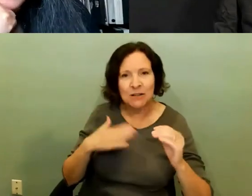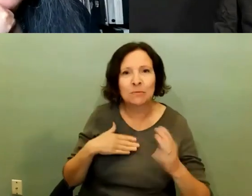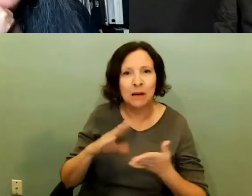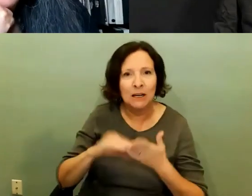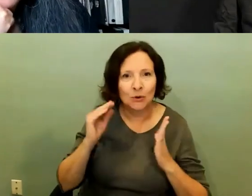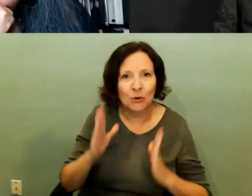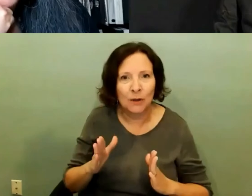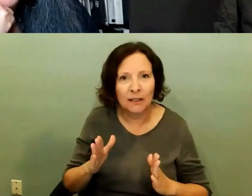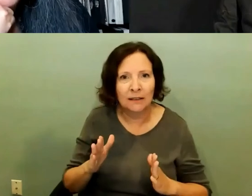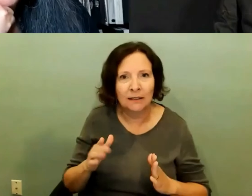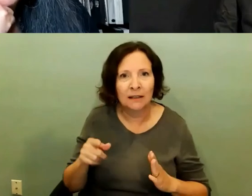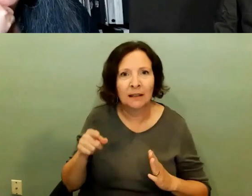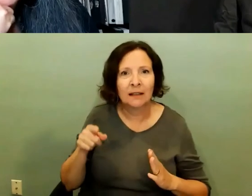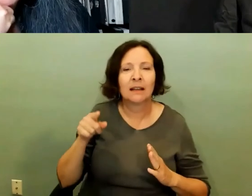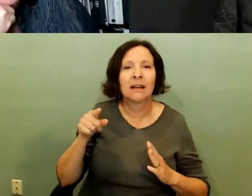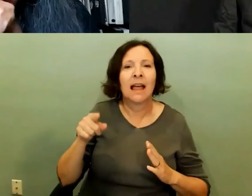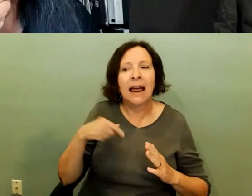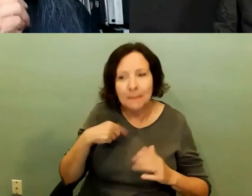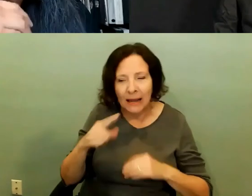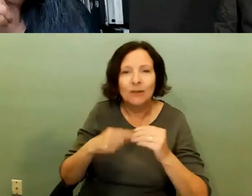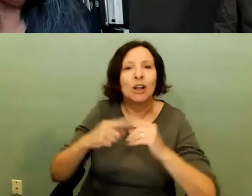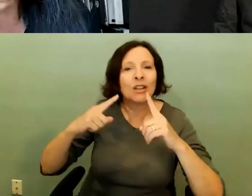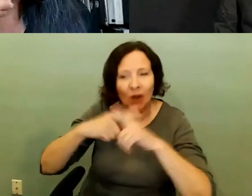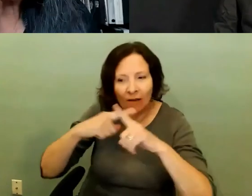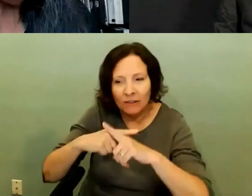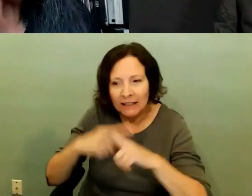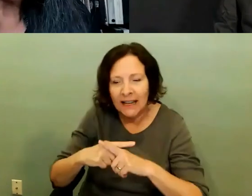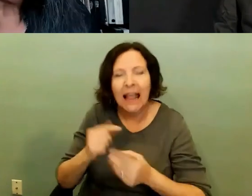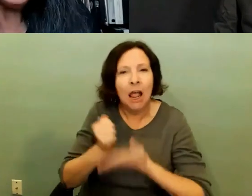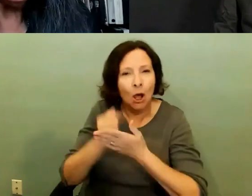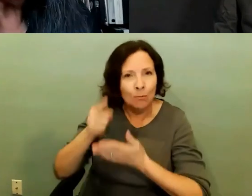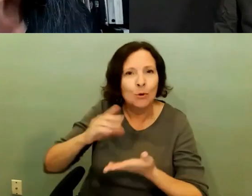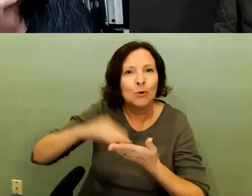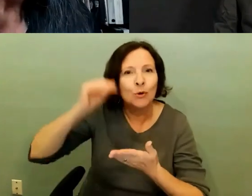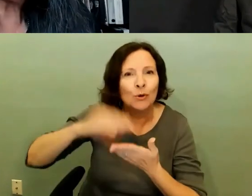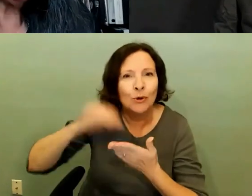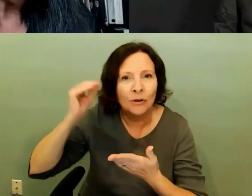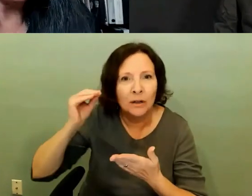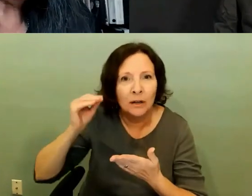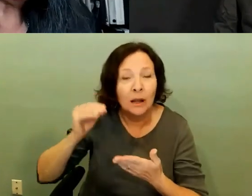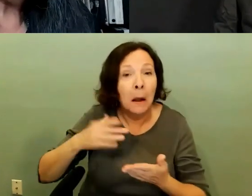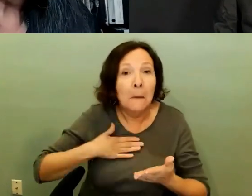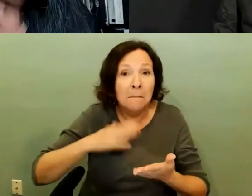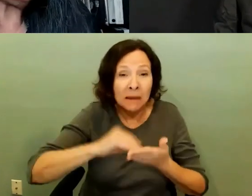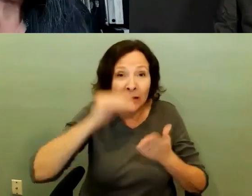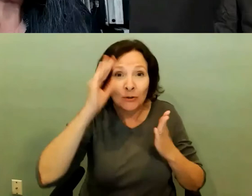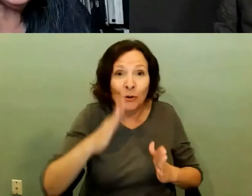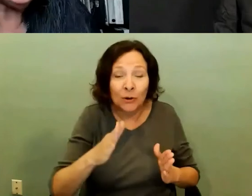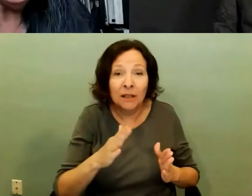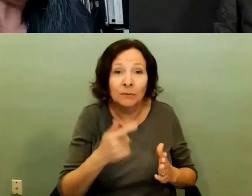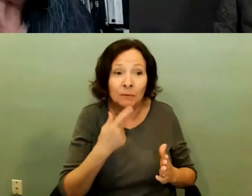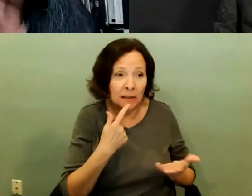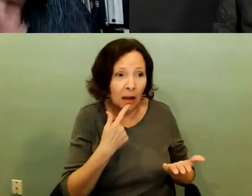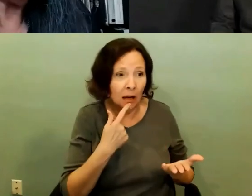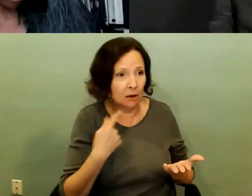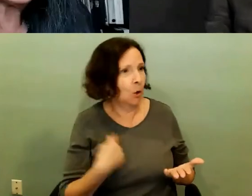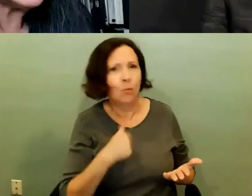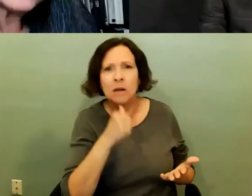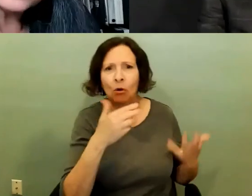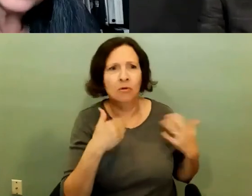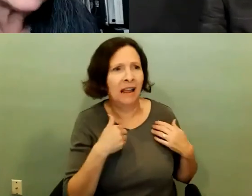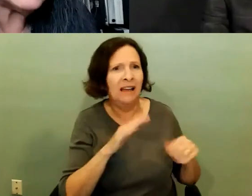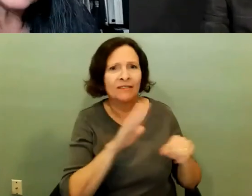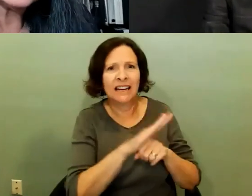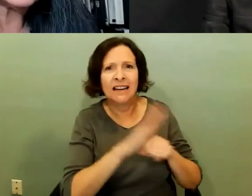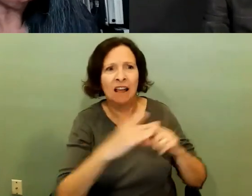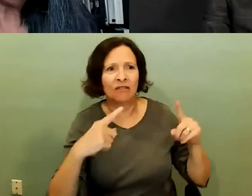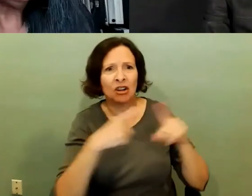have any protest in this class but actually we have people who want to learn theoretically, they